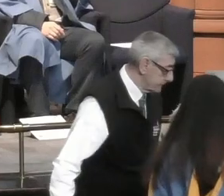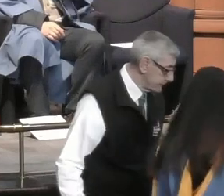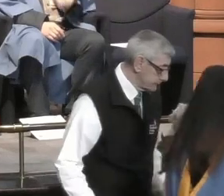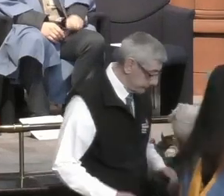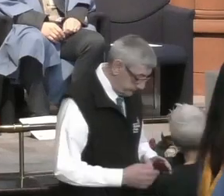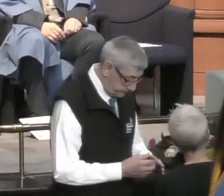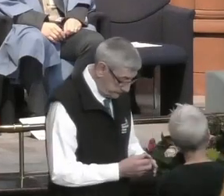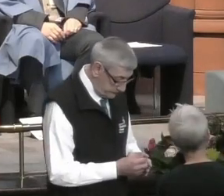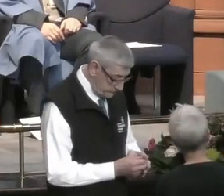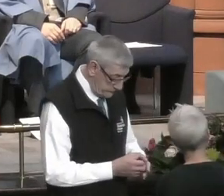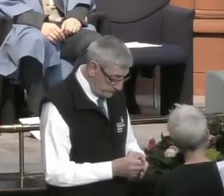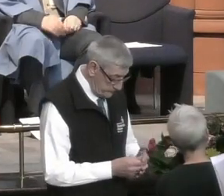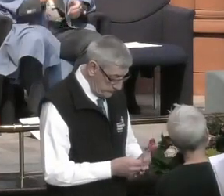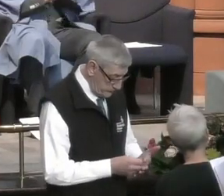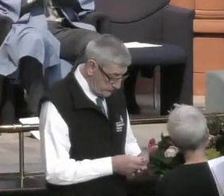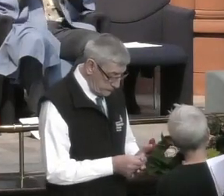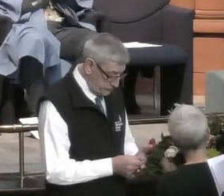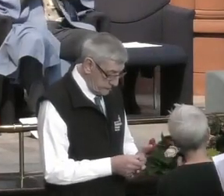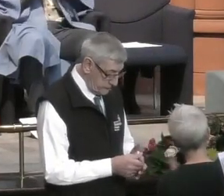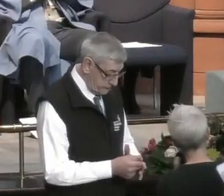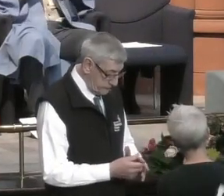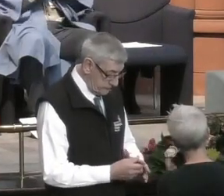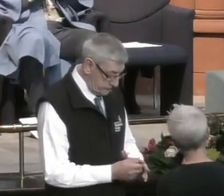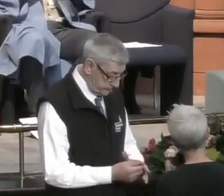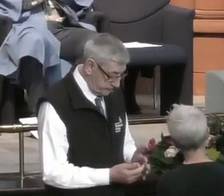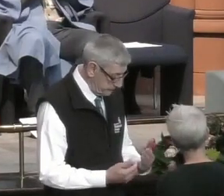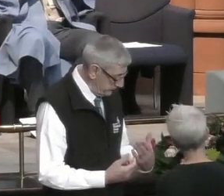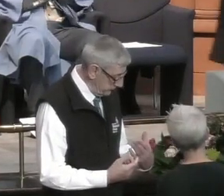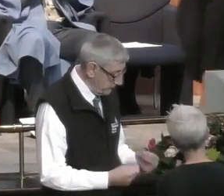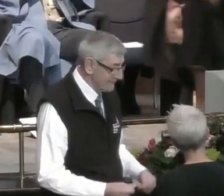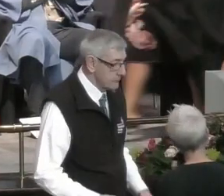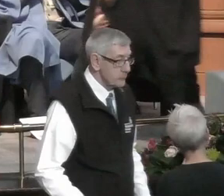Surbhi Sachdeva. (AUDIENCE APPLAUDS)